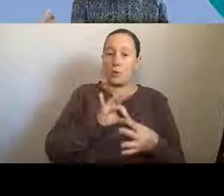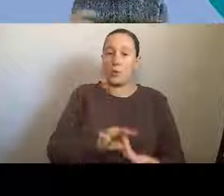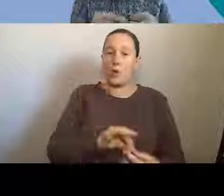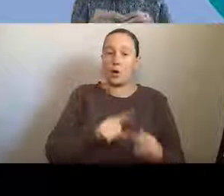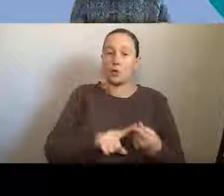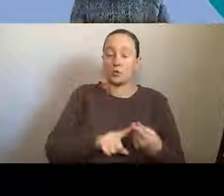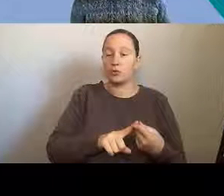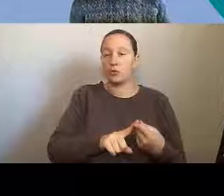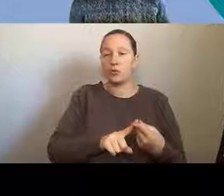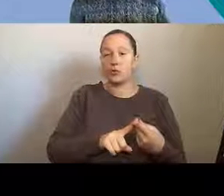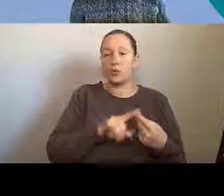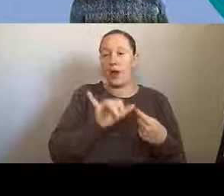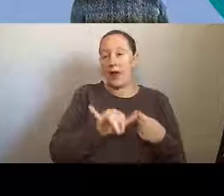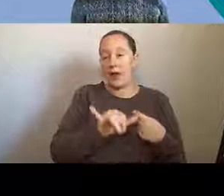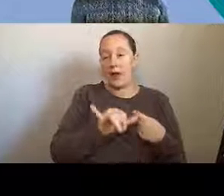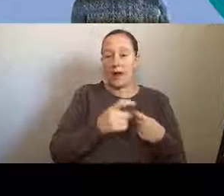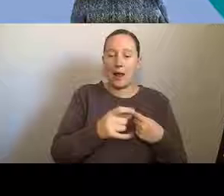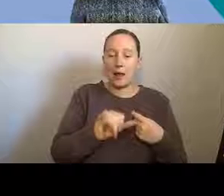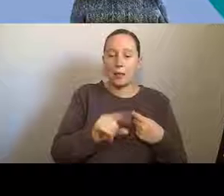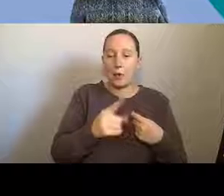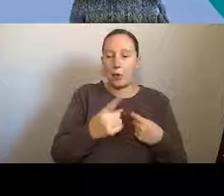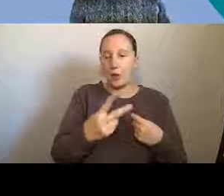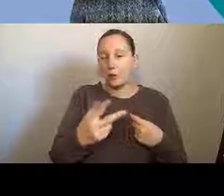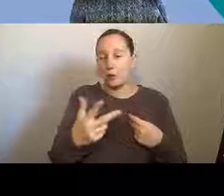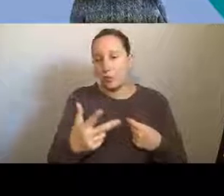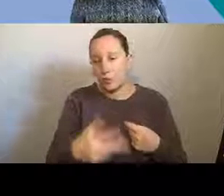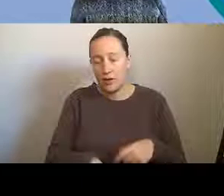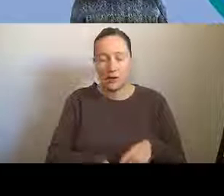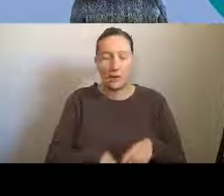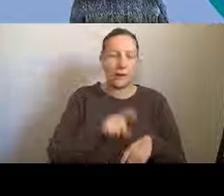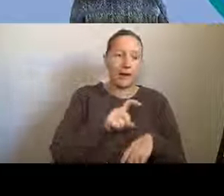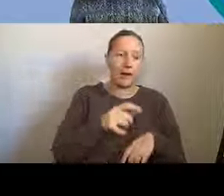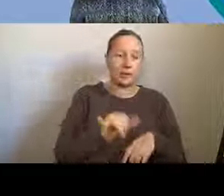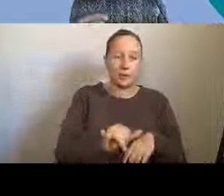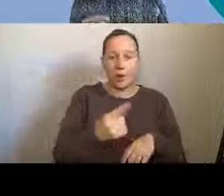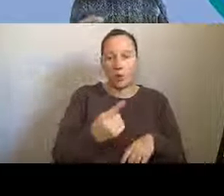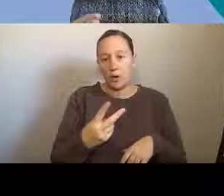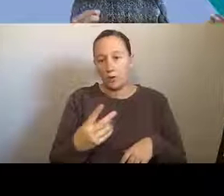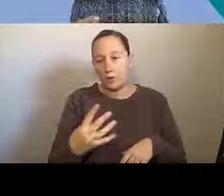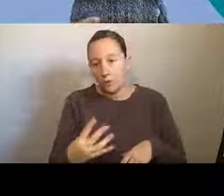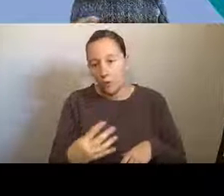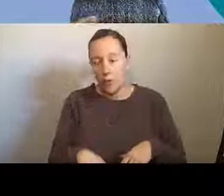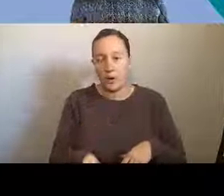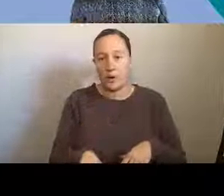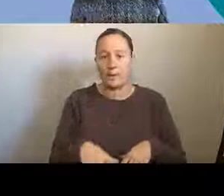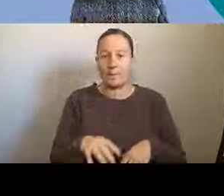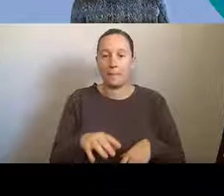and this next set, XY124. So you have the code. The key for me is actually to ask well,